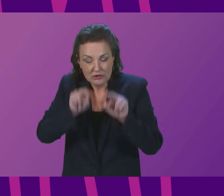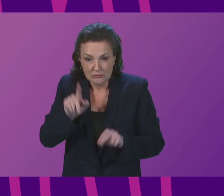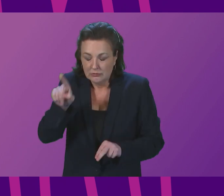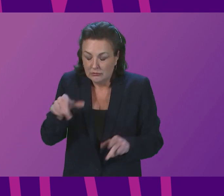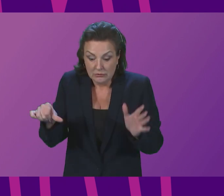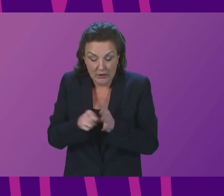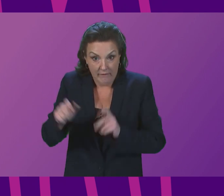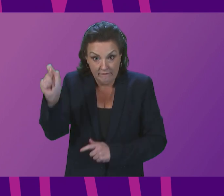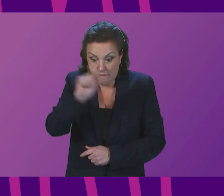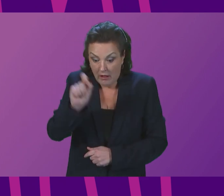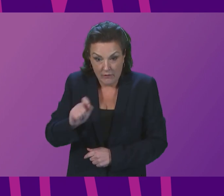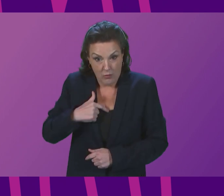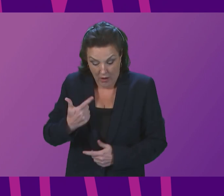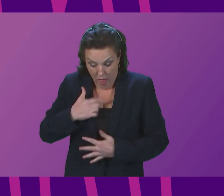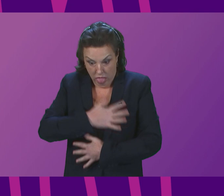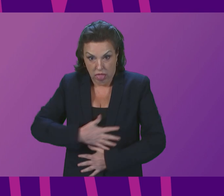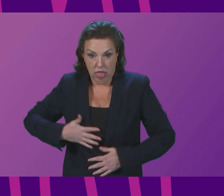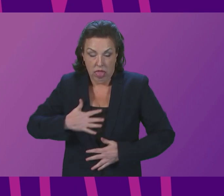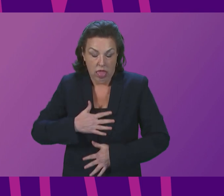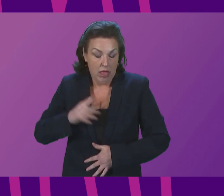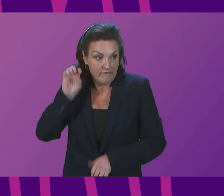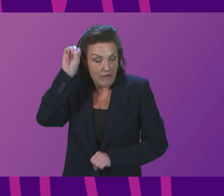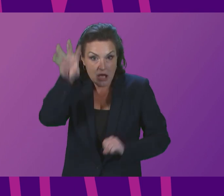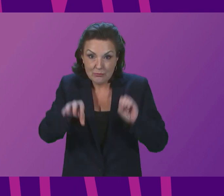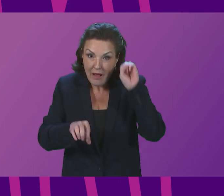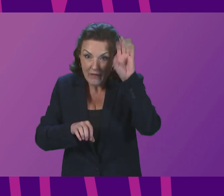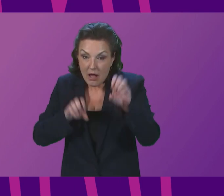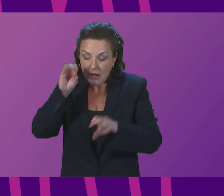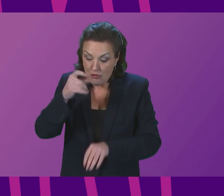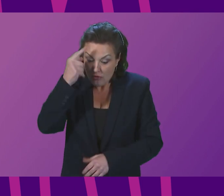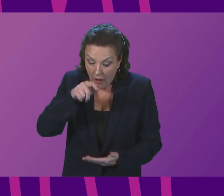up a lot of emotion and has a big impact on people filling it in.